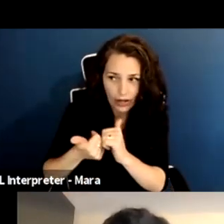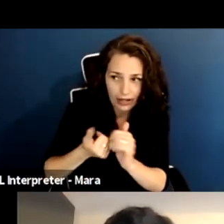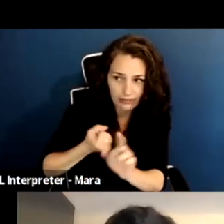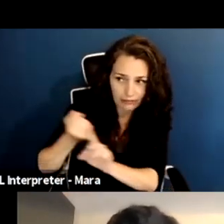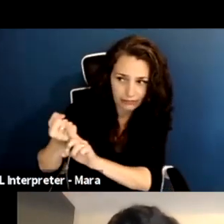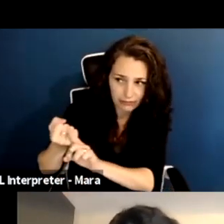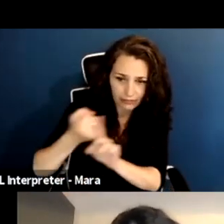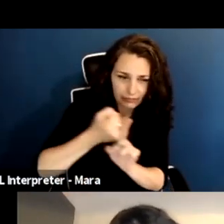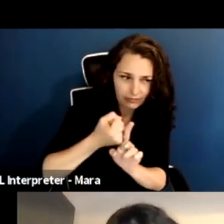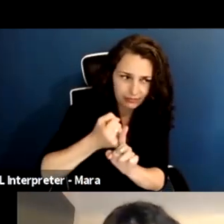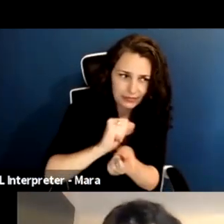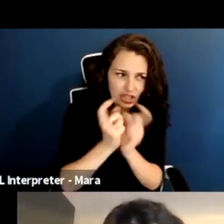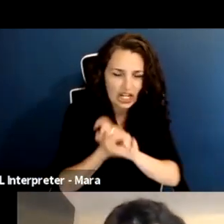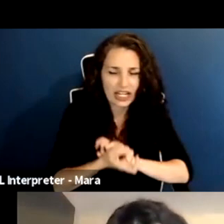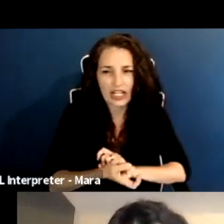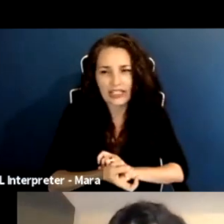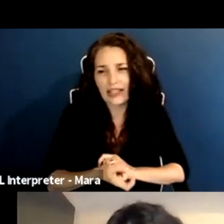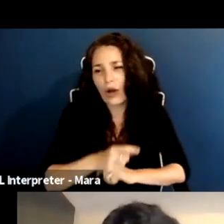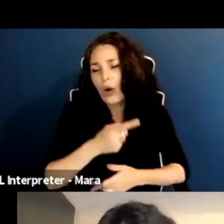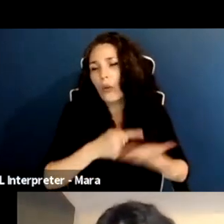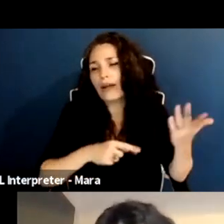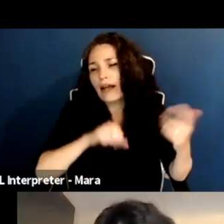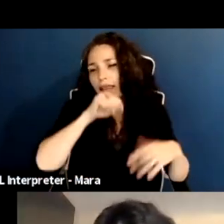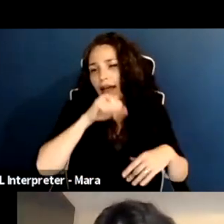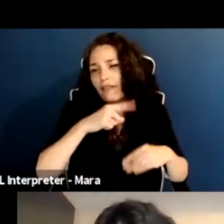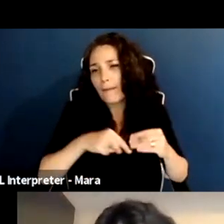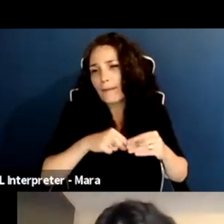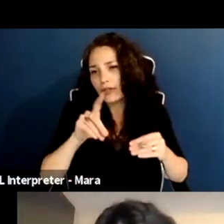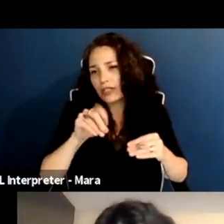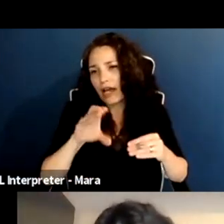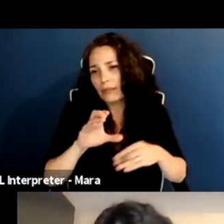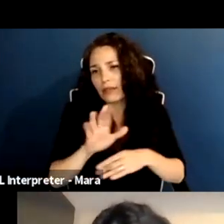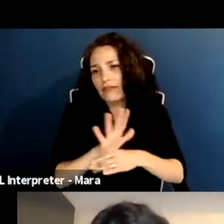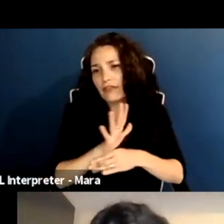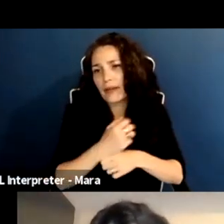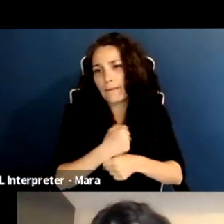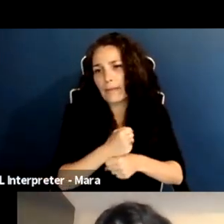documentary filmmaking is a way to amplify that work